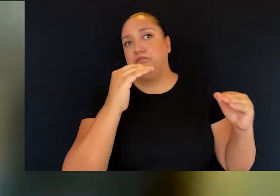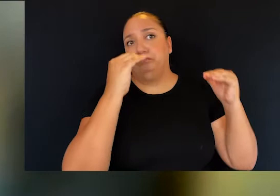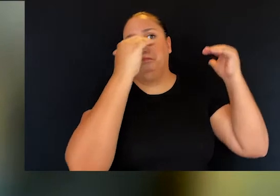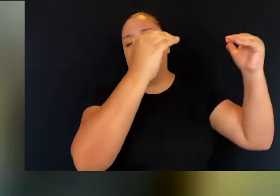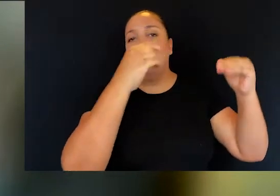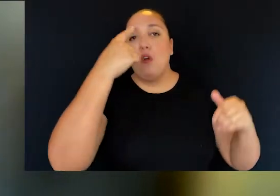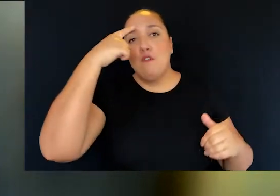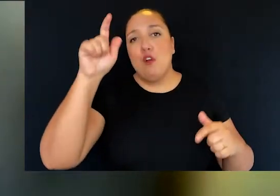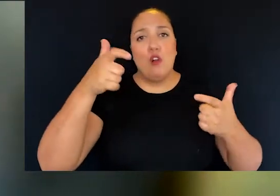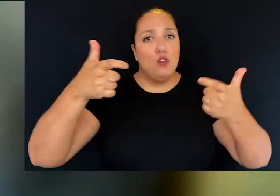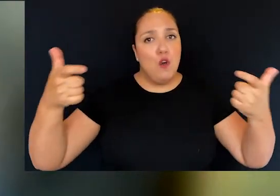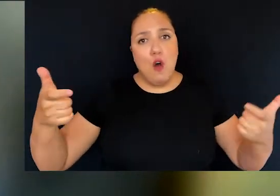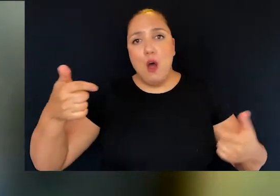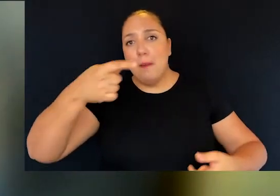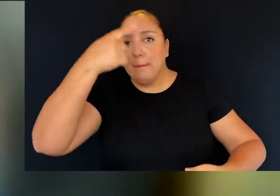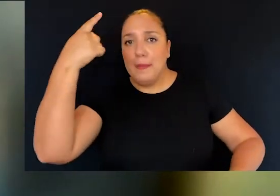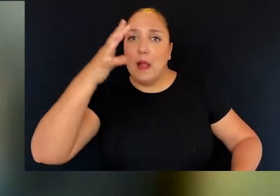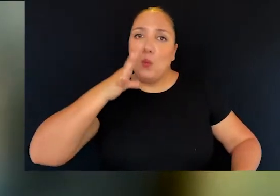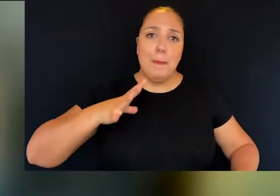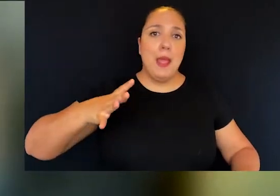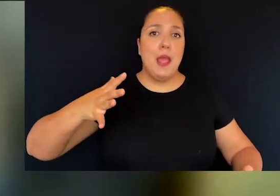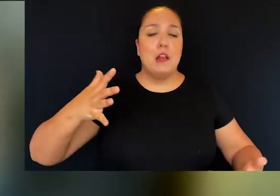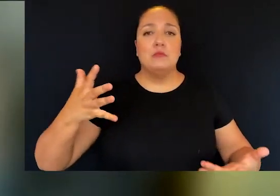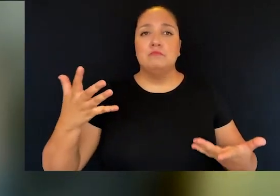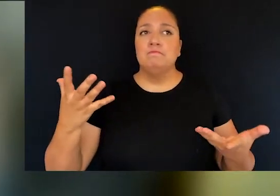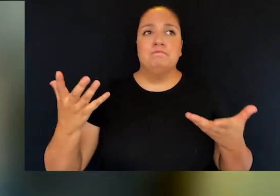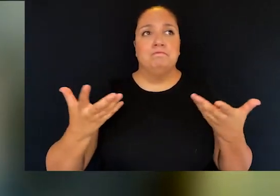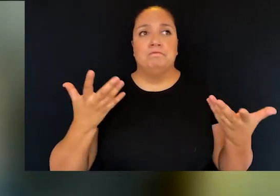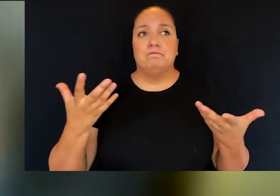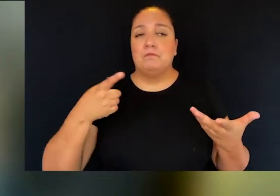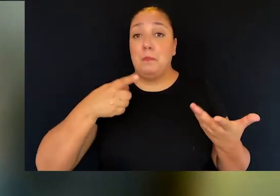to larger black women who, you know, who play flutes,